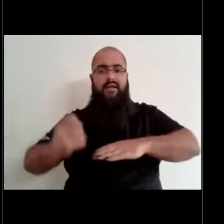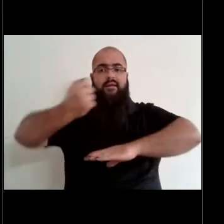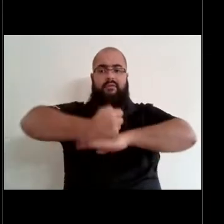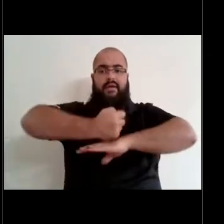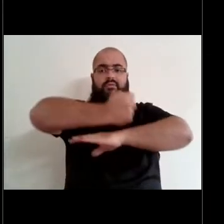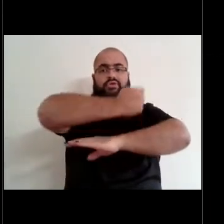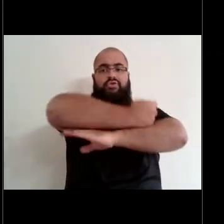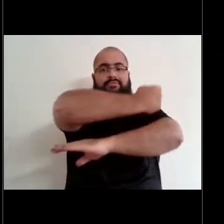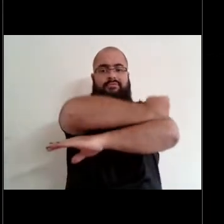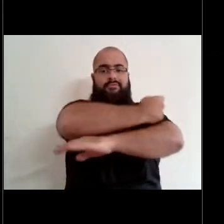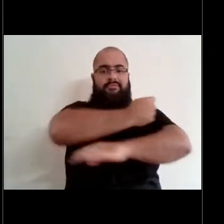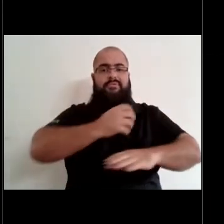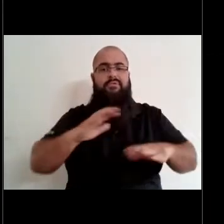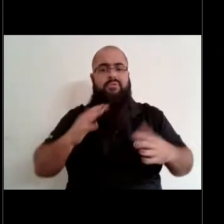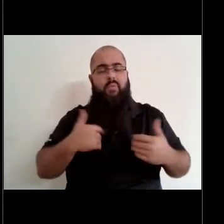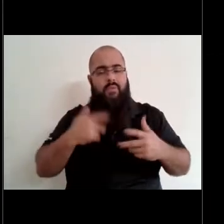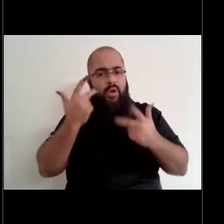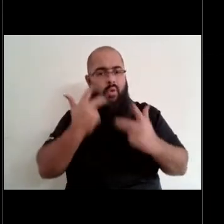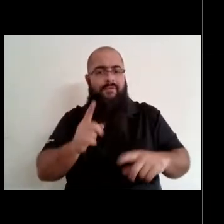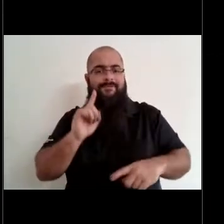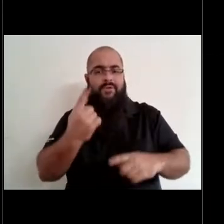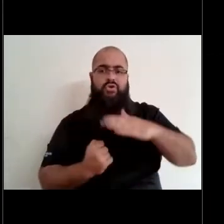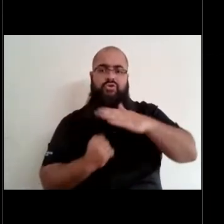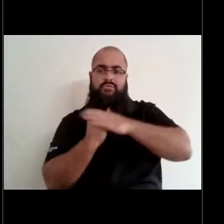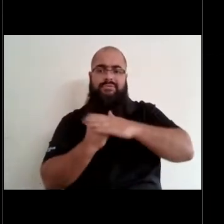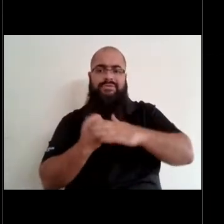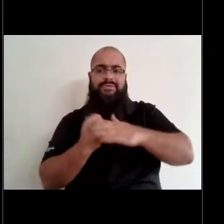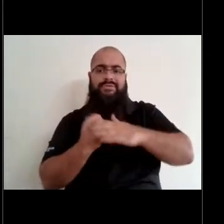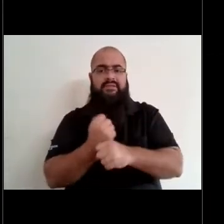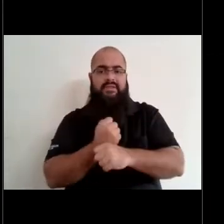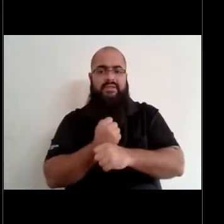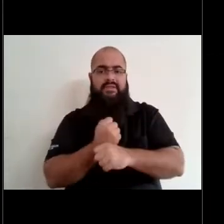In those situations, we don't just leave it there.